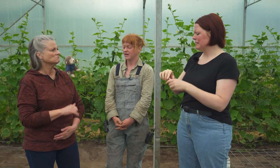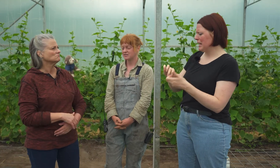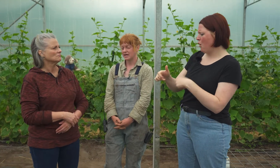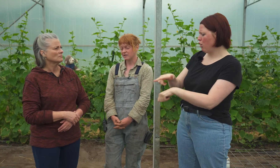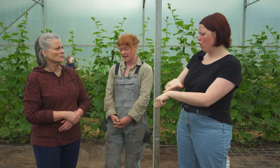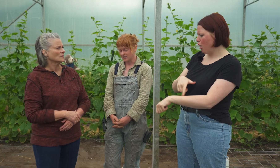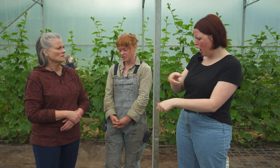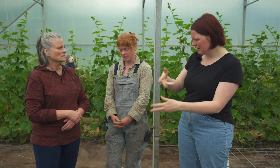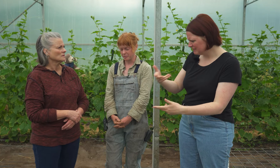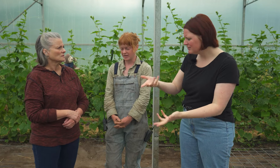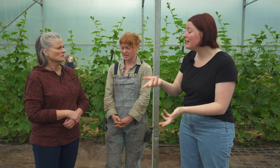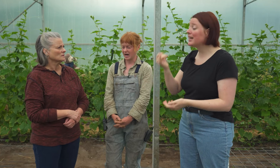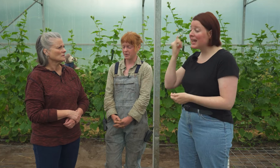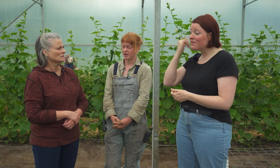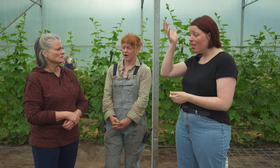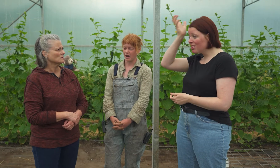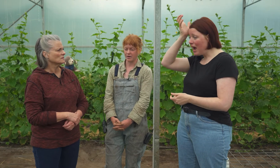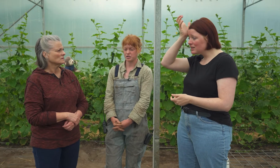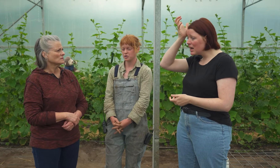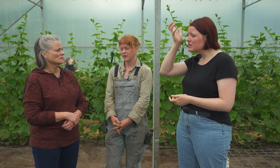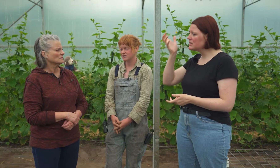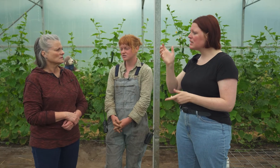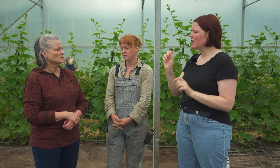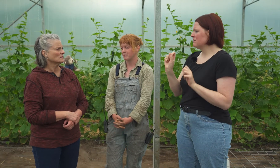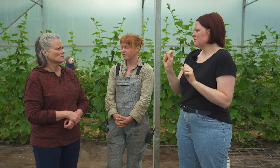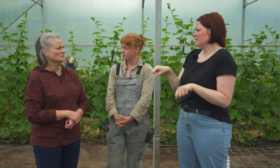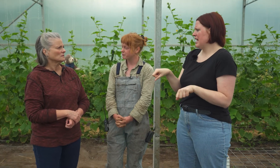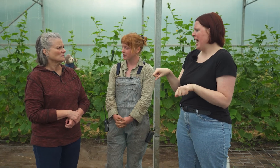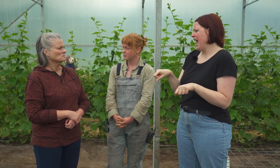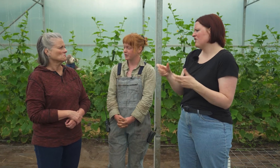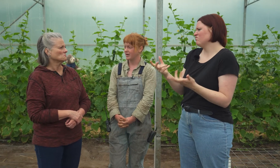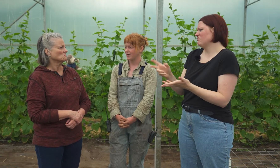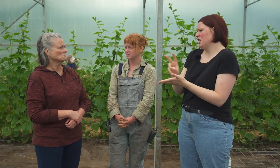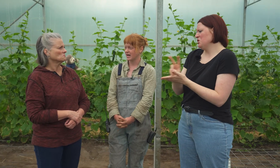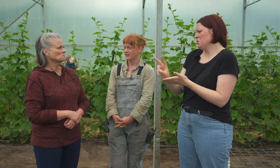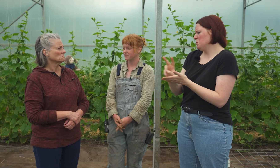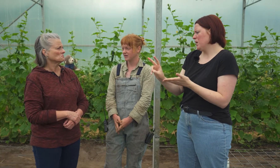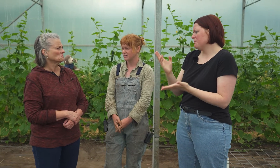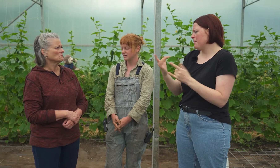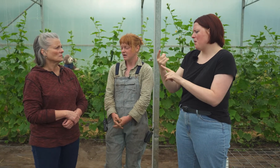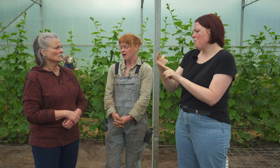Things like lettuce, you can plant out two weeks to a month before you put it outside in the field.